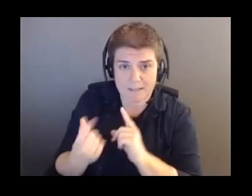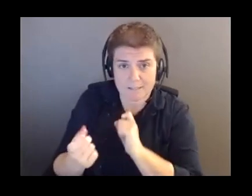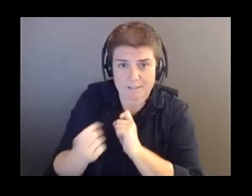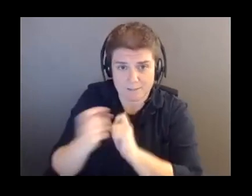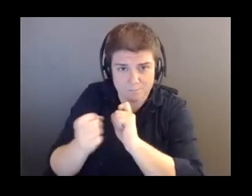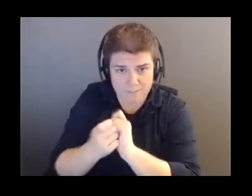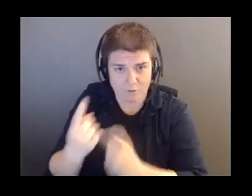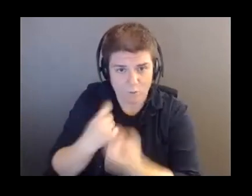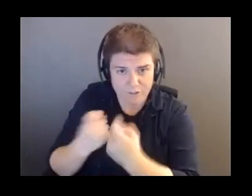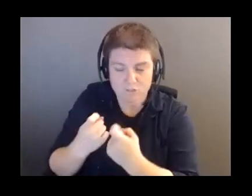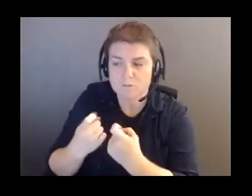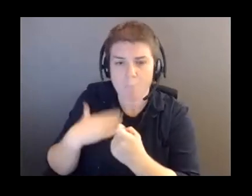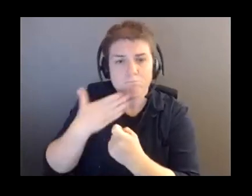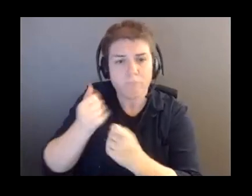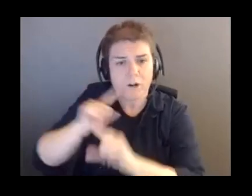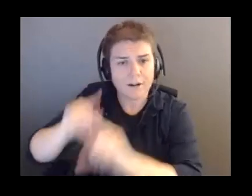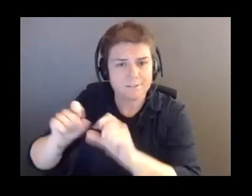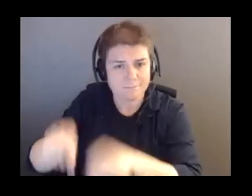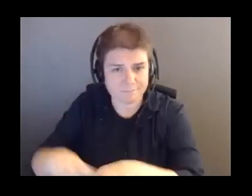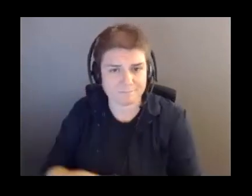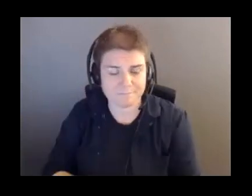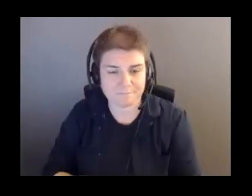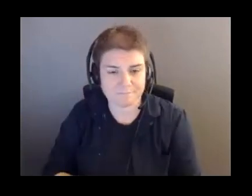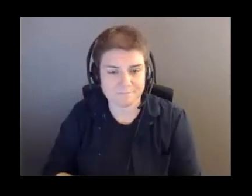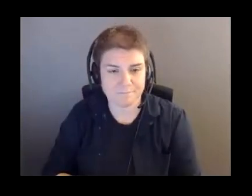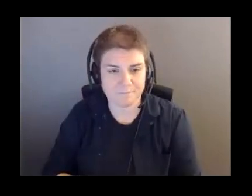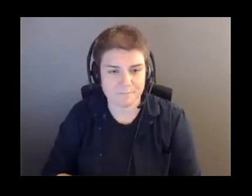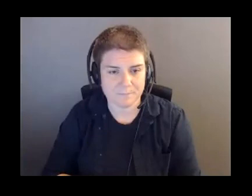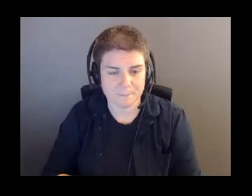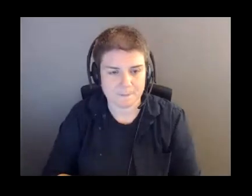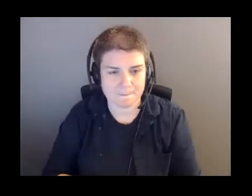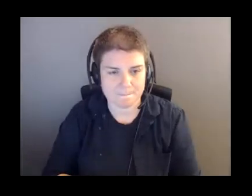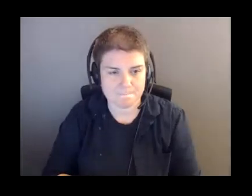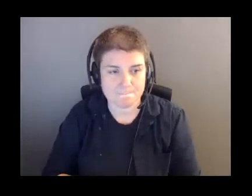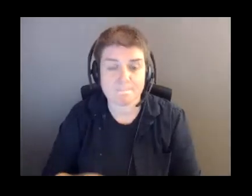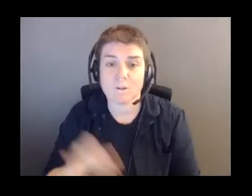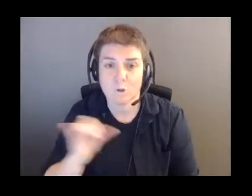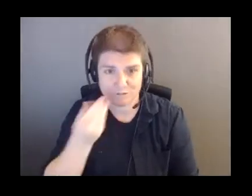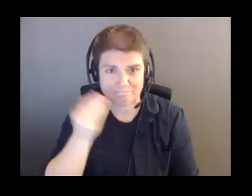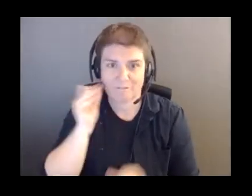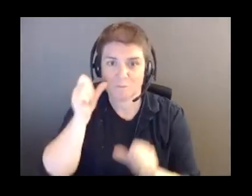I can be in helping you out. Keep in mind as well that I am only one person with one